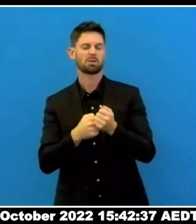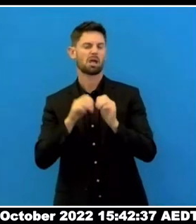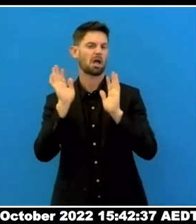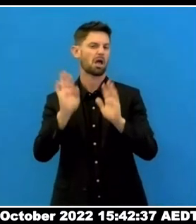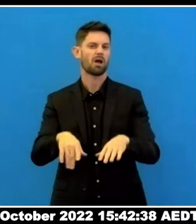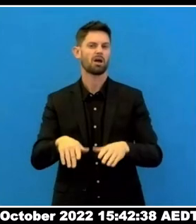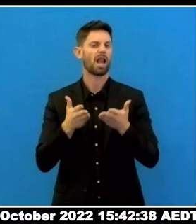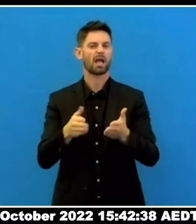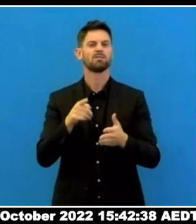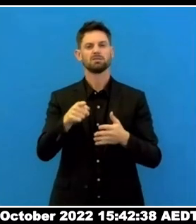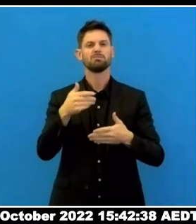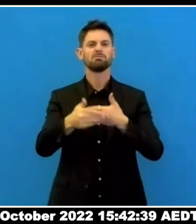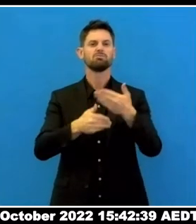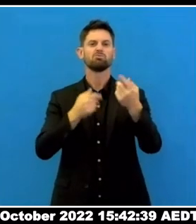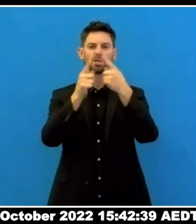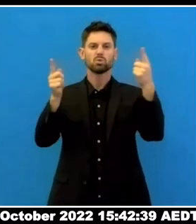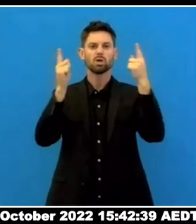or the students will be graduated from school."